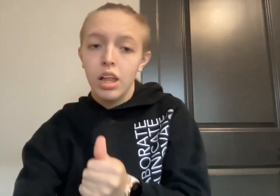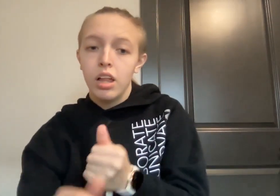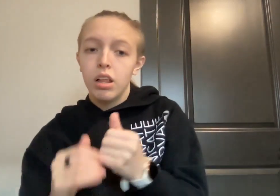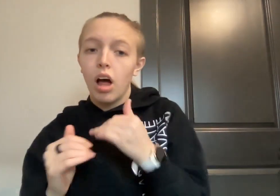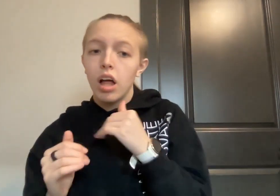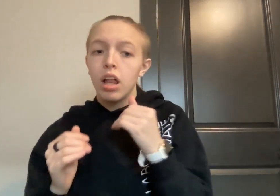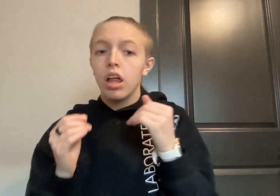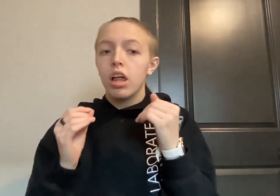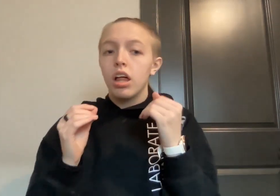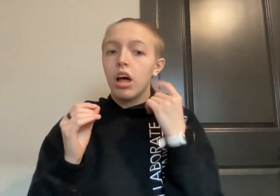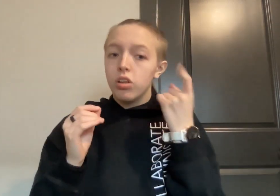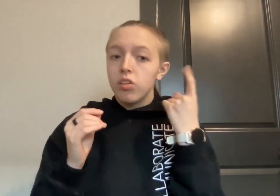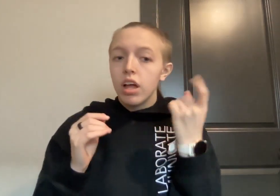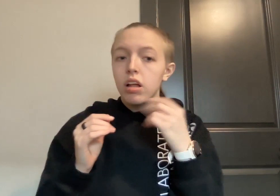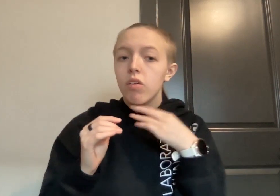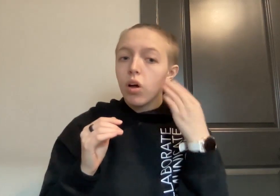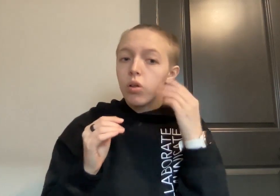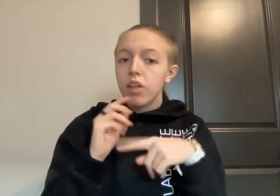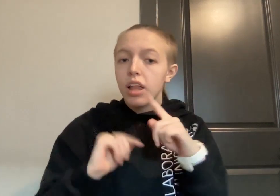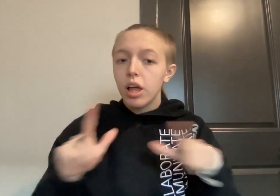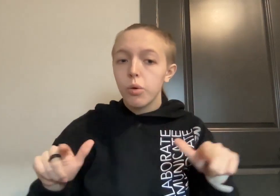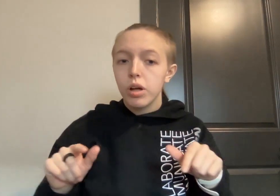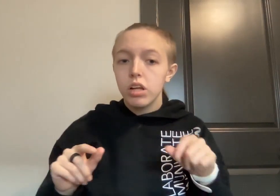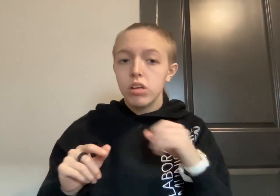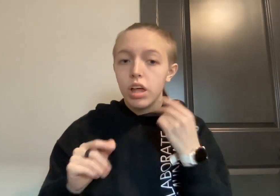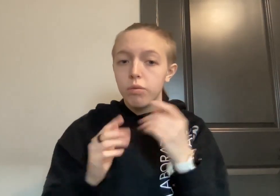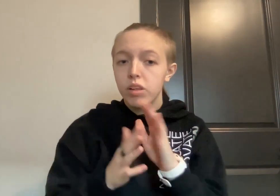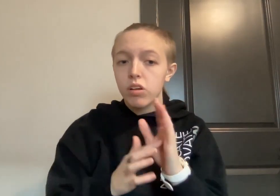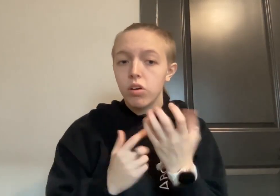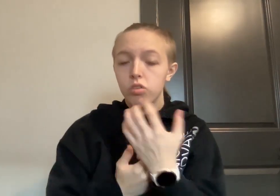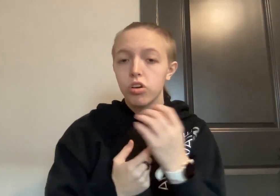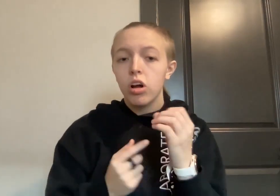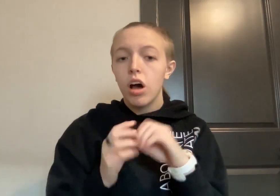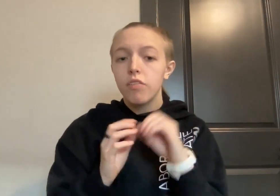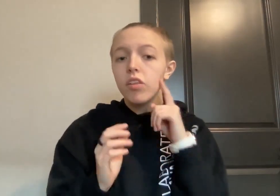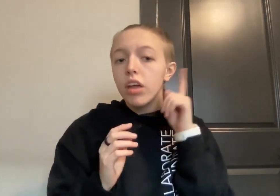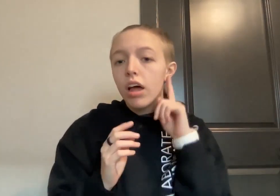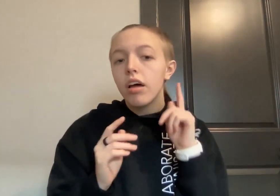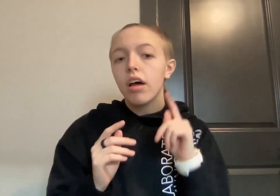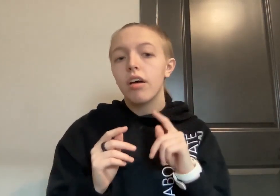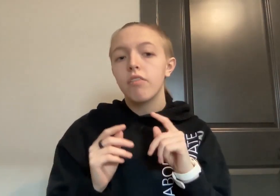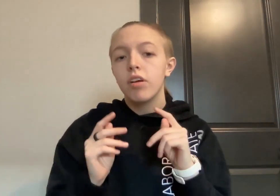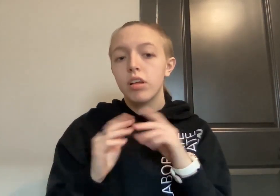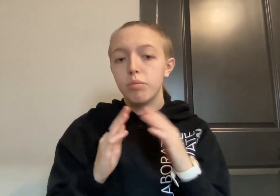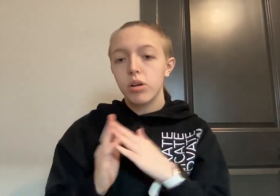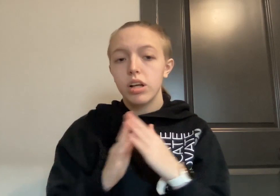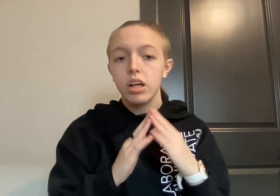understand or know sign language and the culture of the deaf community